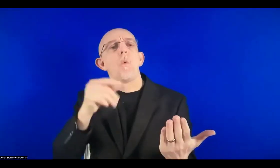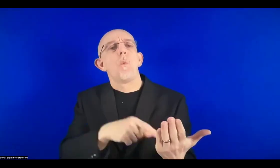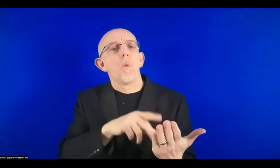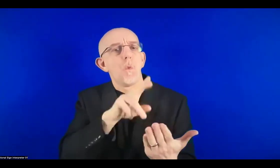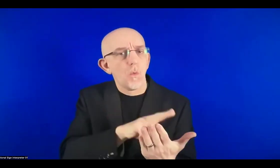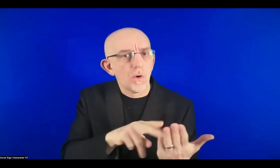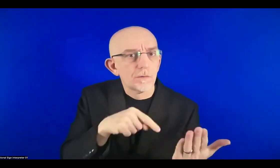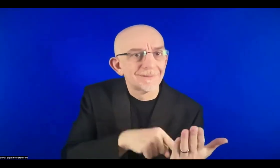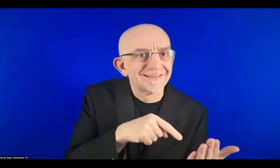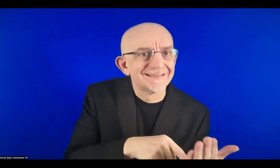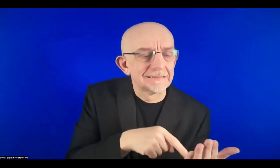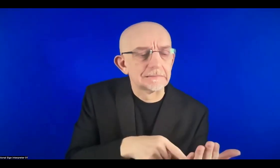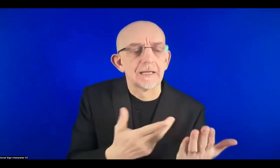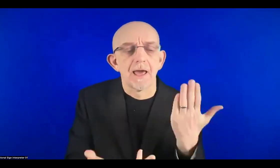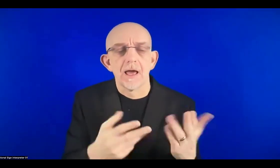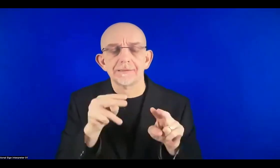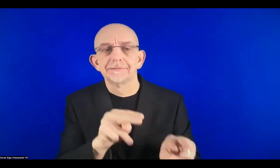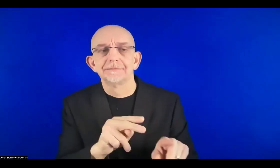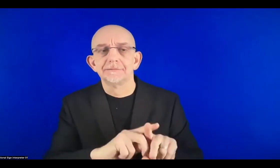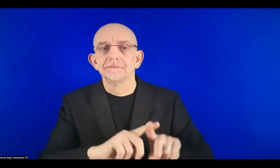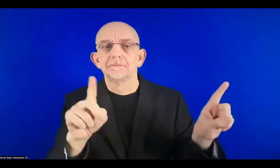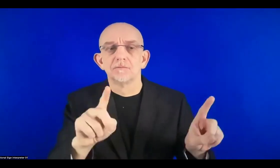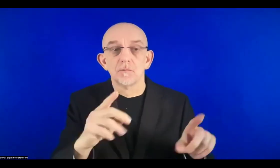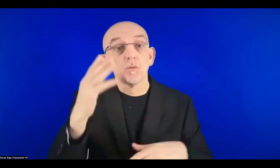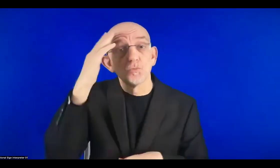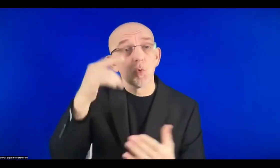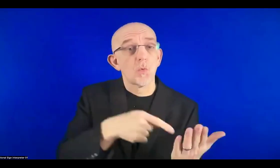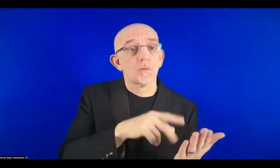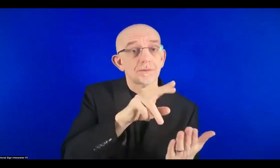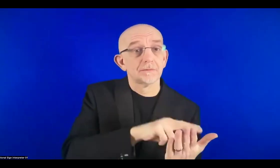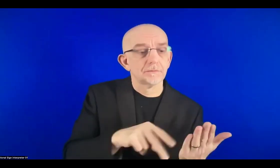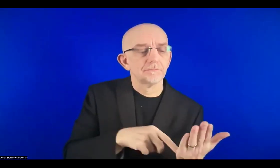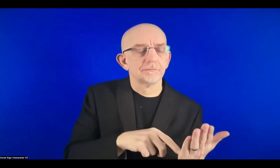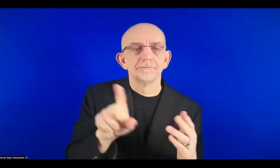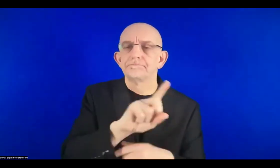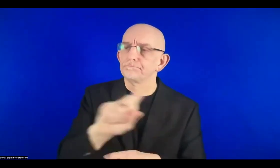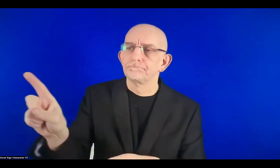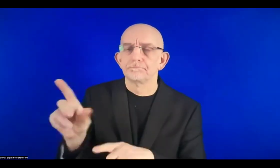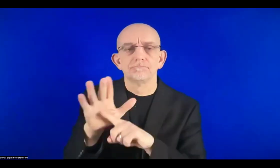does that exactly mean? I think the CRPD transforms equality law as well, and this can